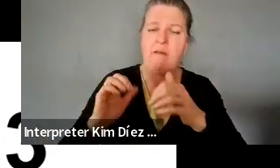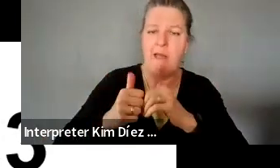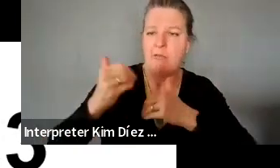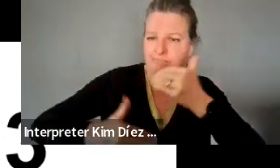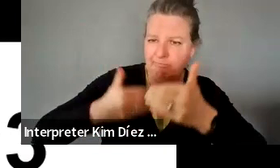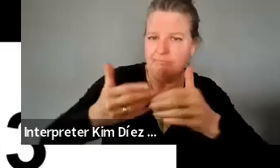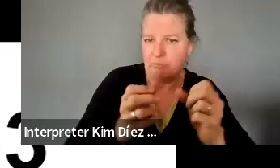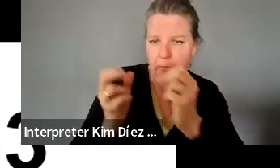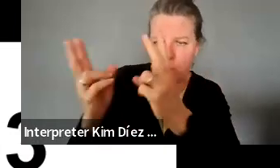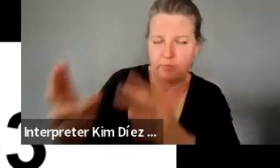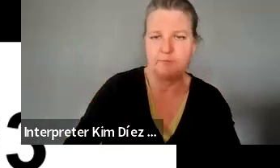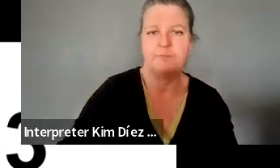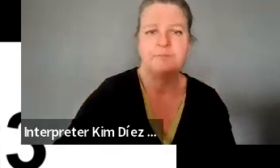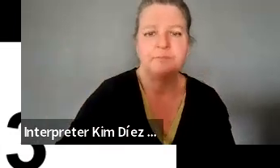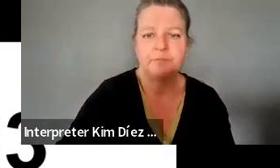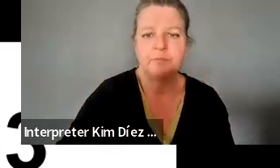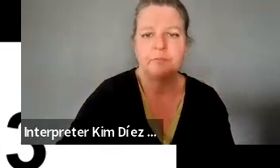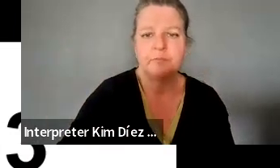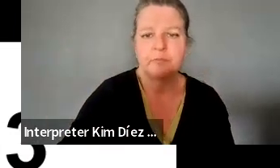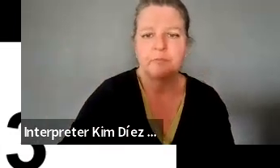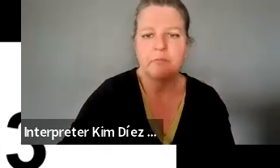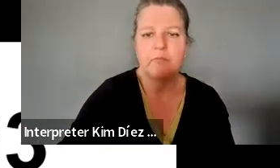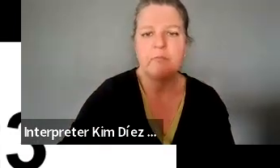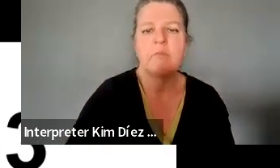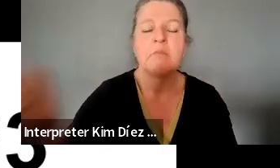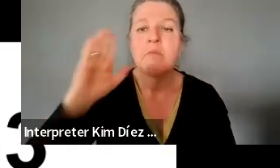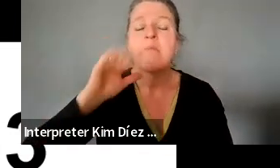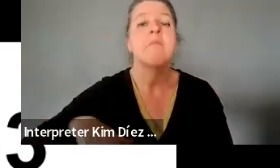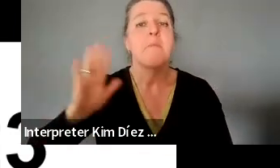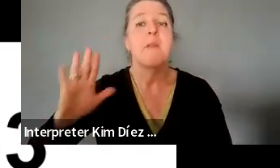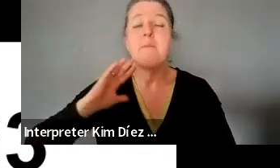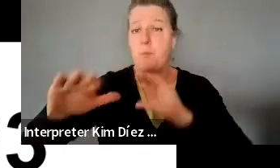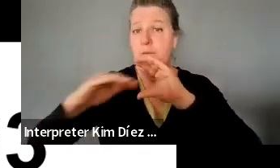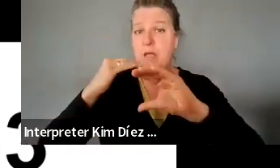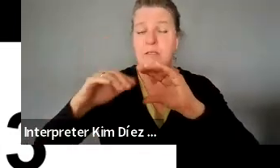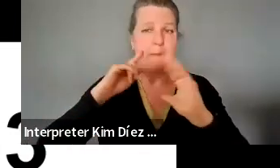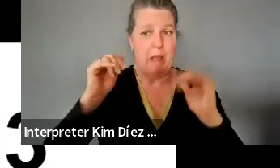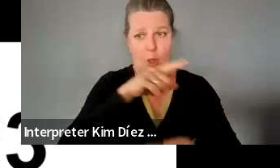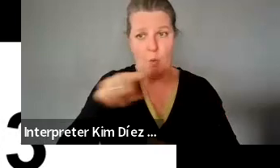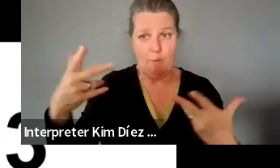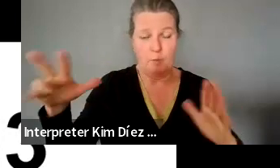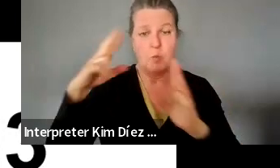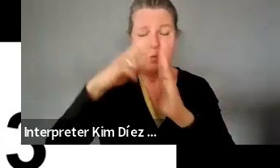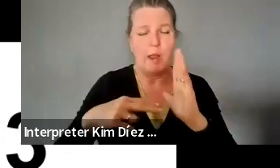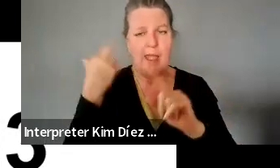And I know in a previous email, which I hope you read, but I realize it's a busy time right now,